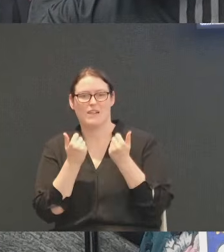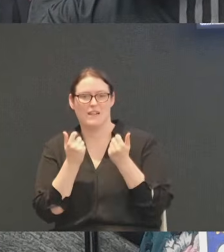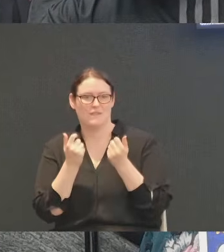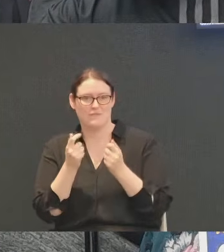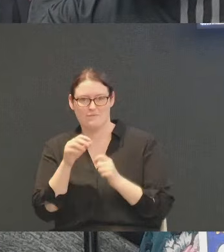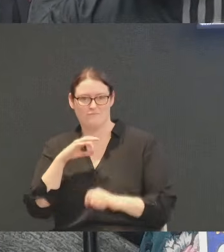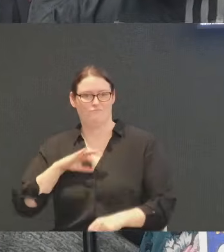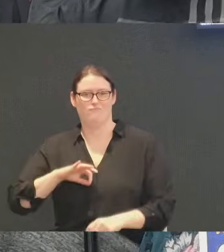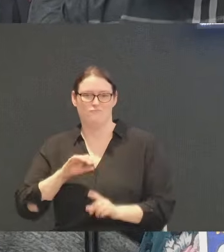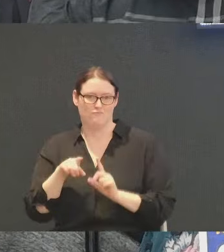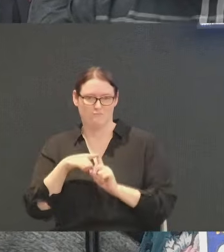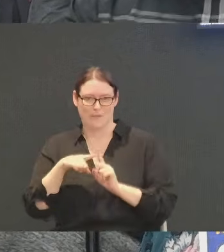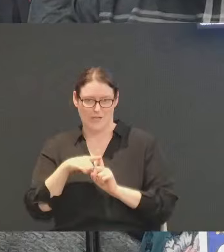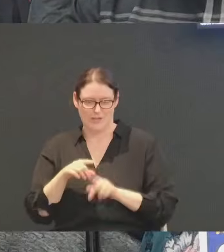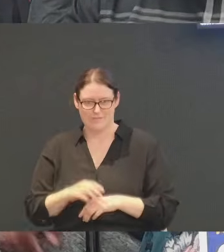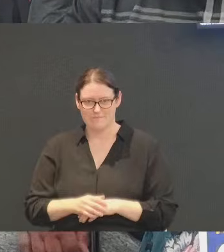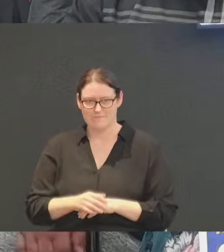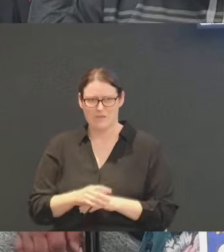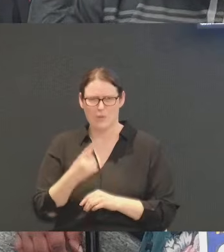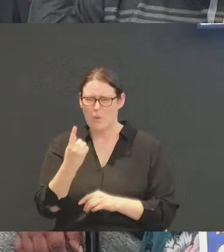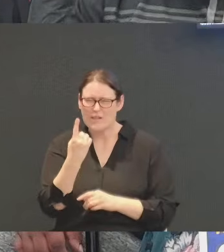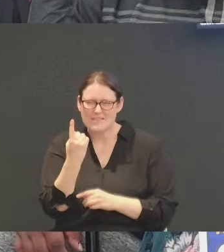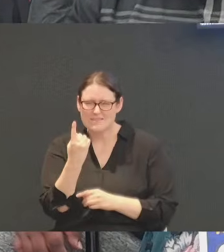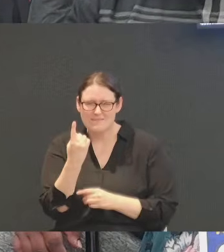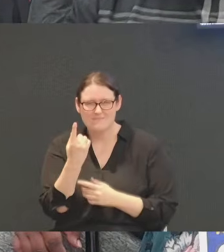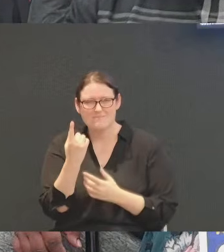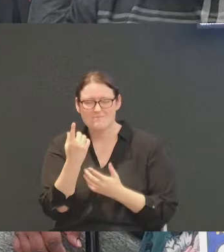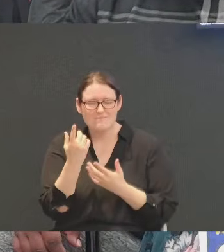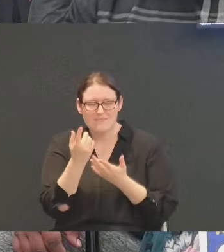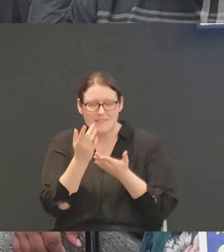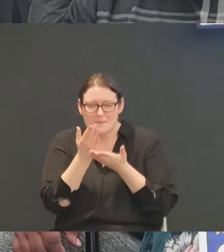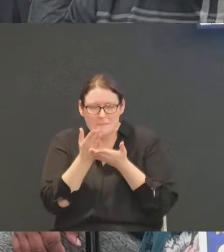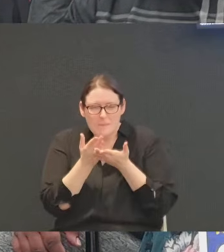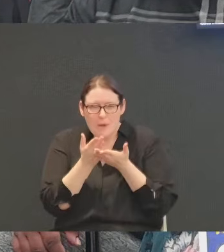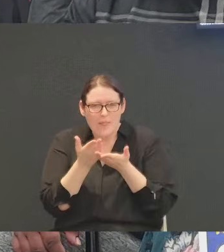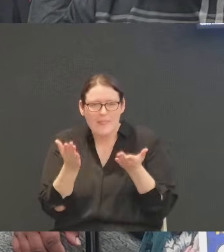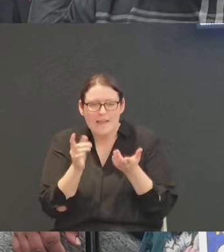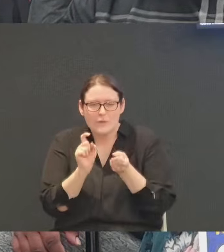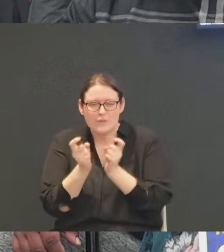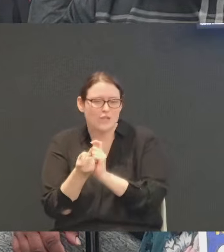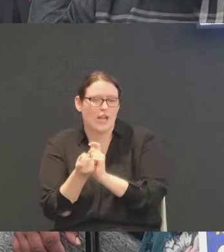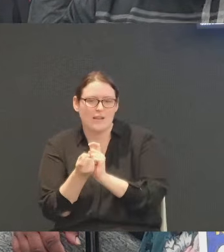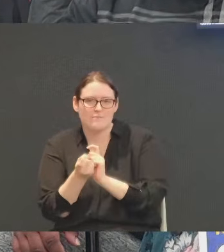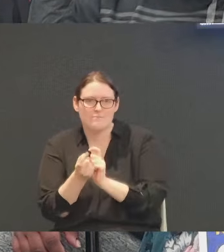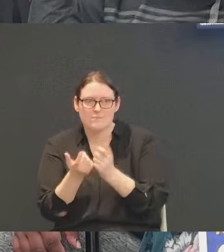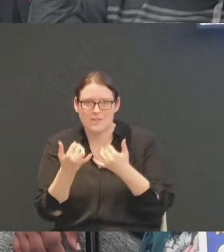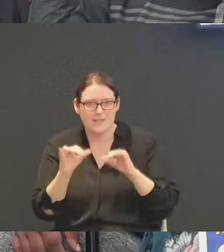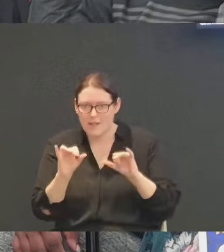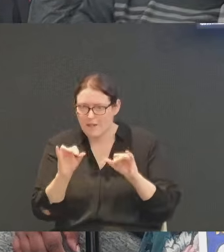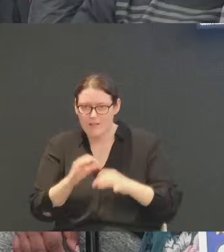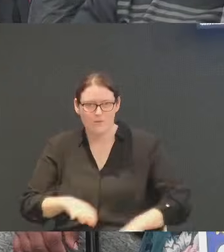You can always do something even if it's small. That's the thing that counts. The big things,